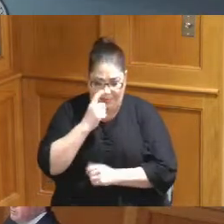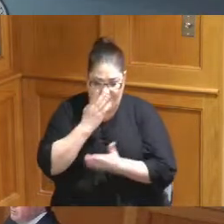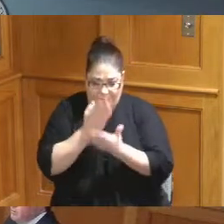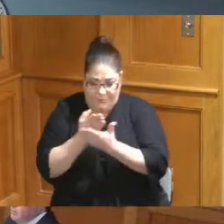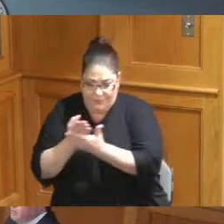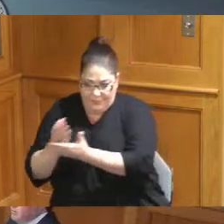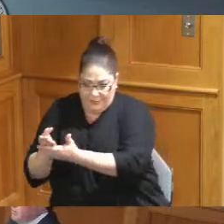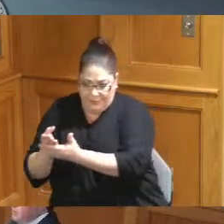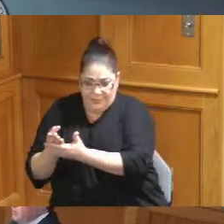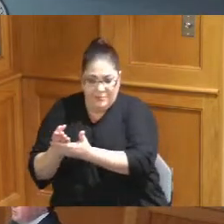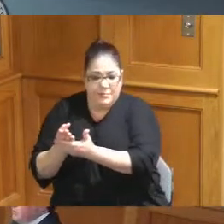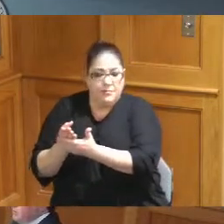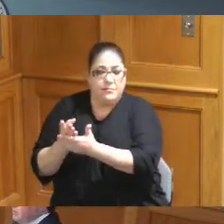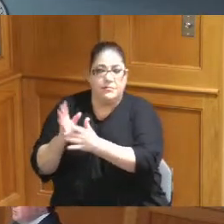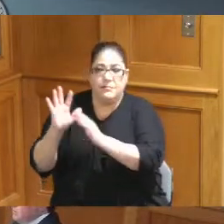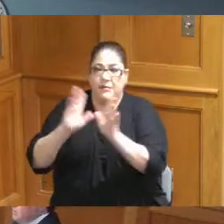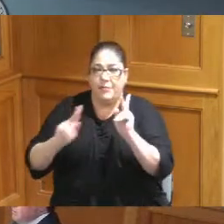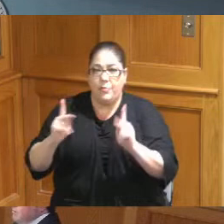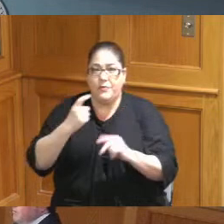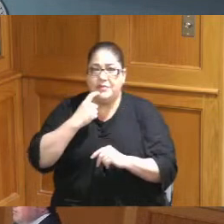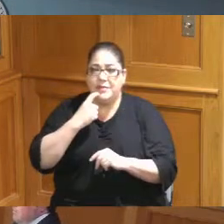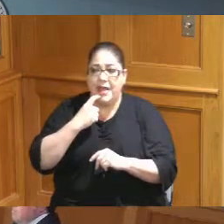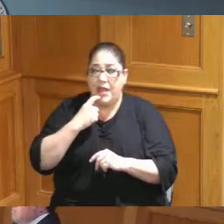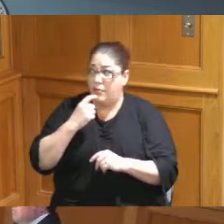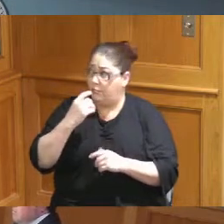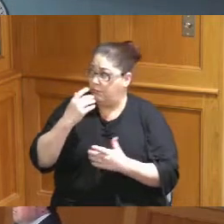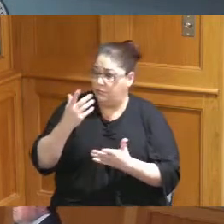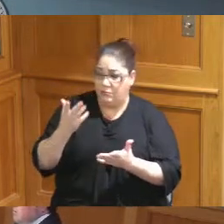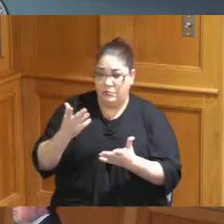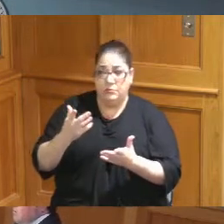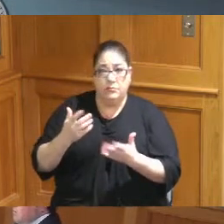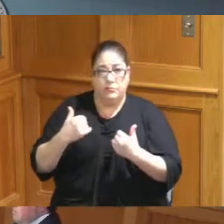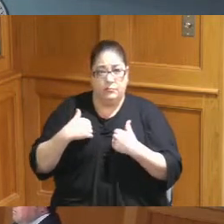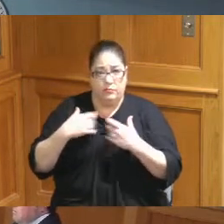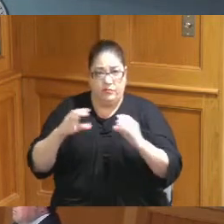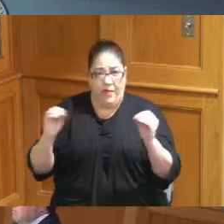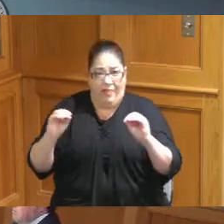it's out and people say they're doing nothing or not doing it but we gotta I gotta have something